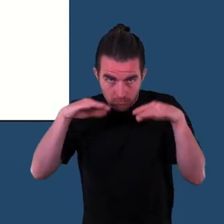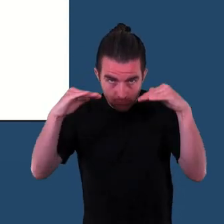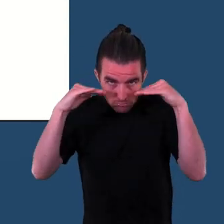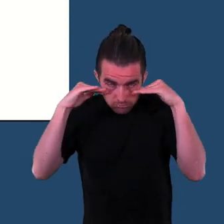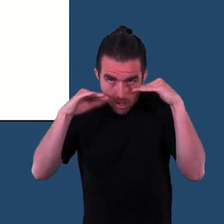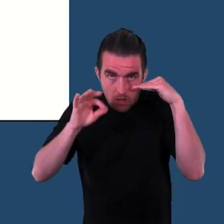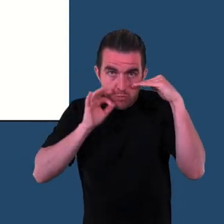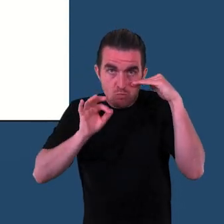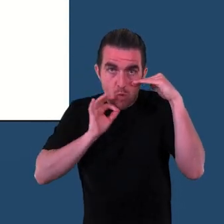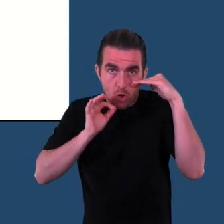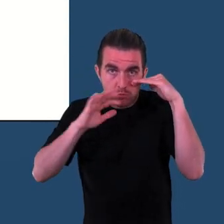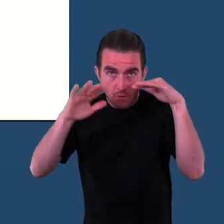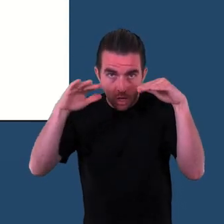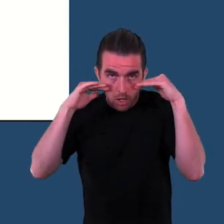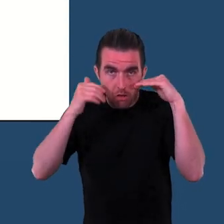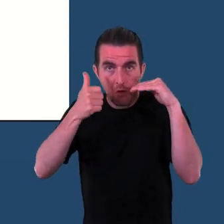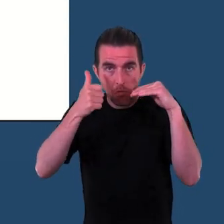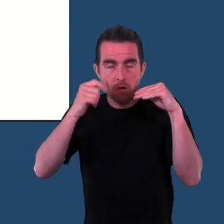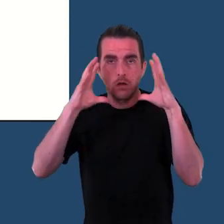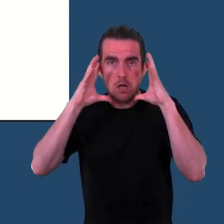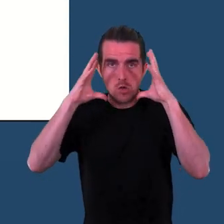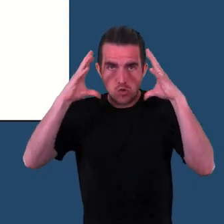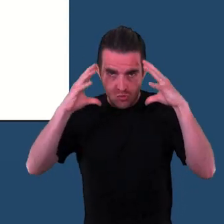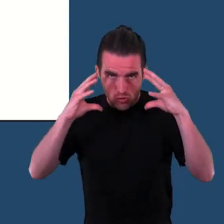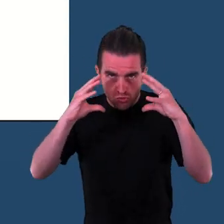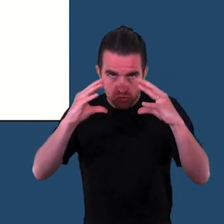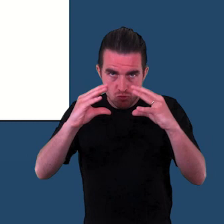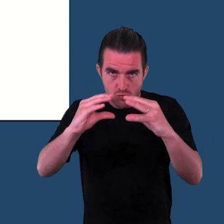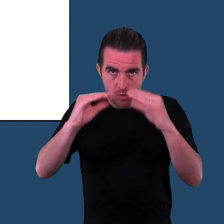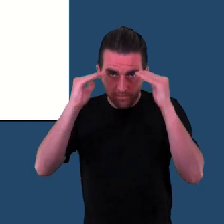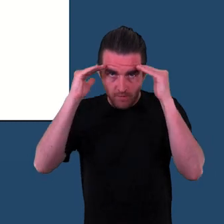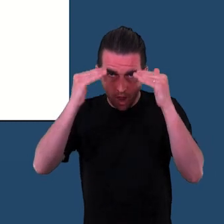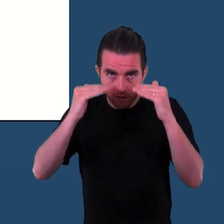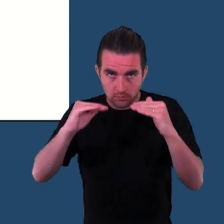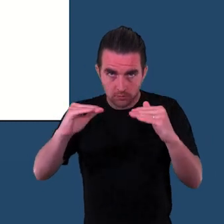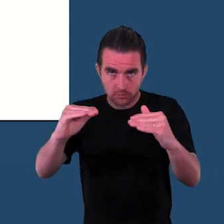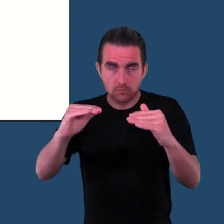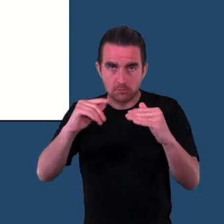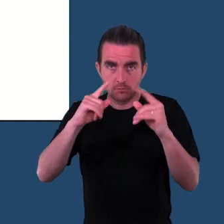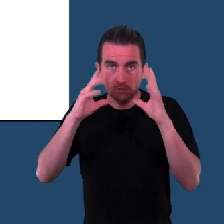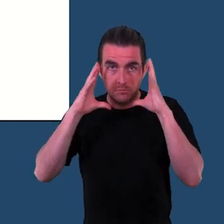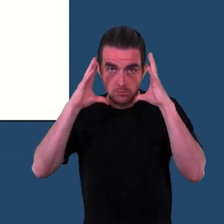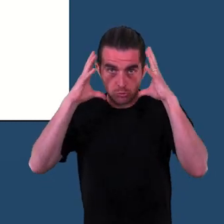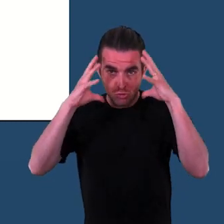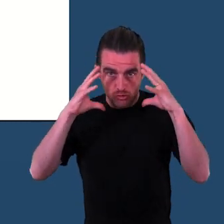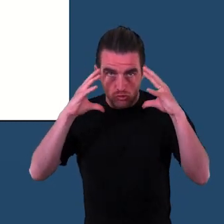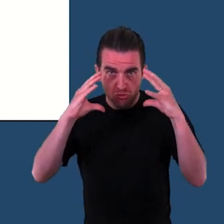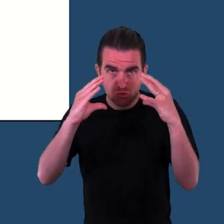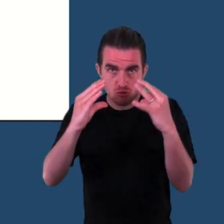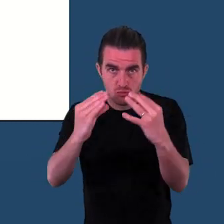And another thing, you might notice that crocodiles have quite a flat skull, and the top part of their skull has an overhang,